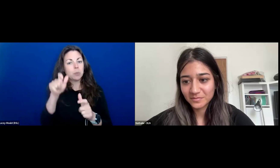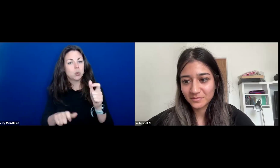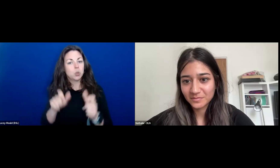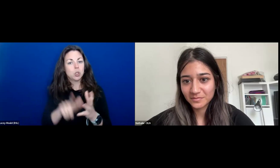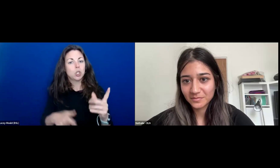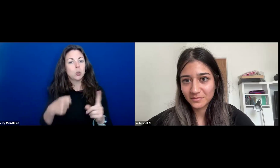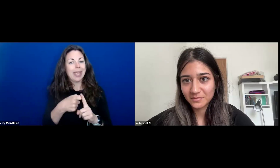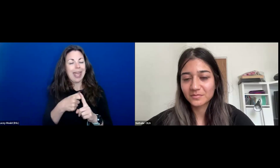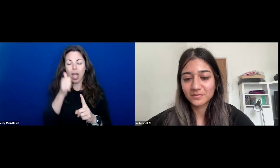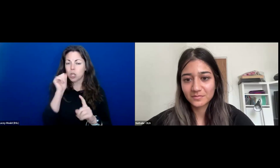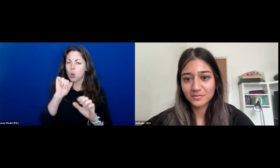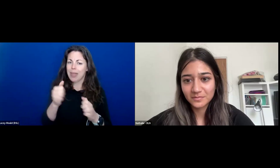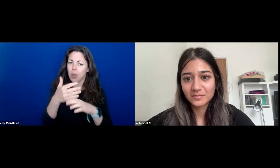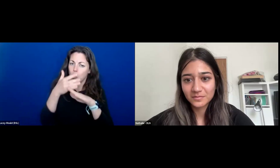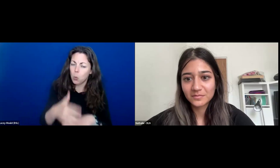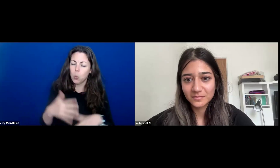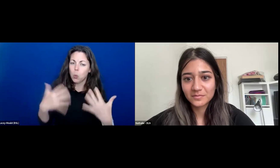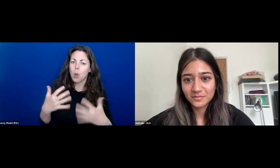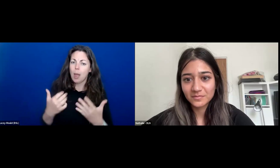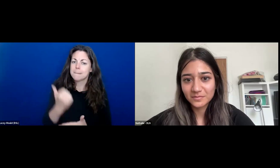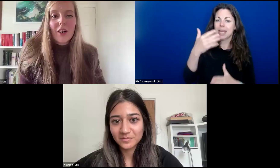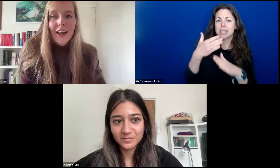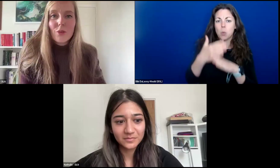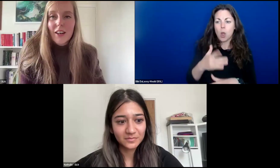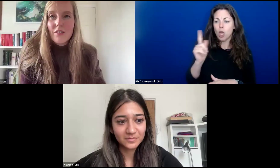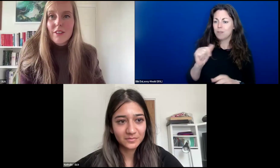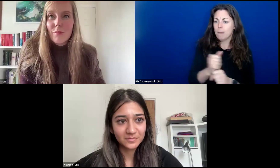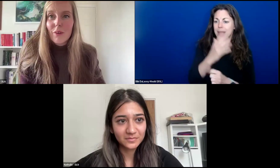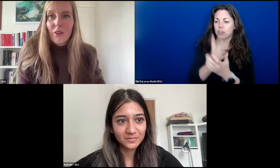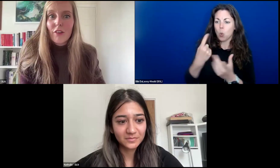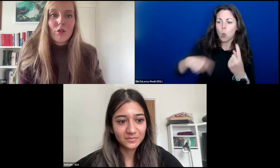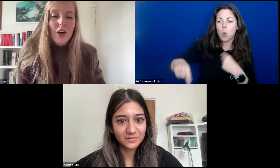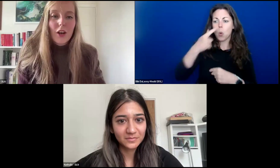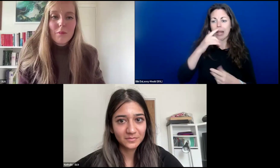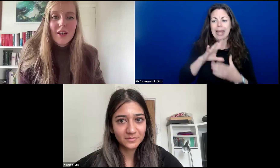they do amazing stuff as well to kind of make sure everyone can engage with activism on their own terms.